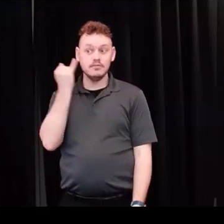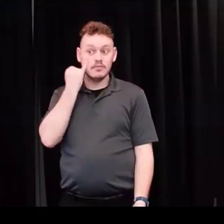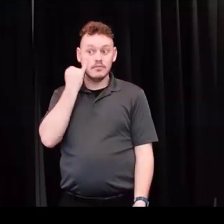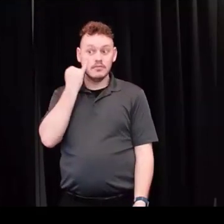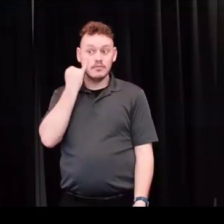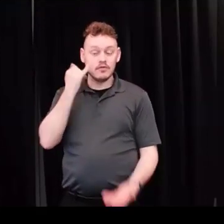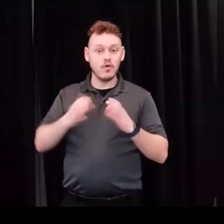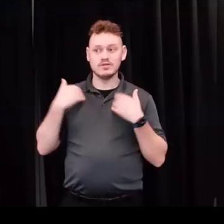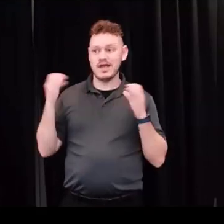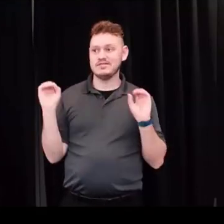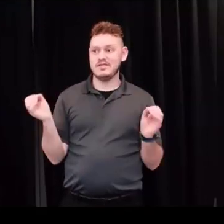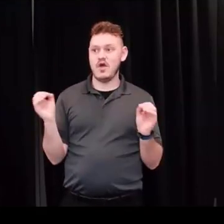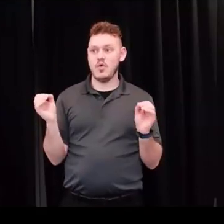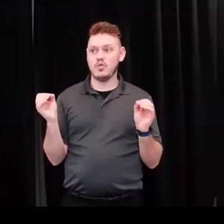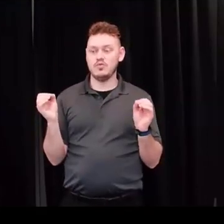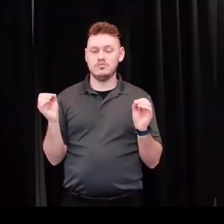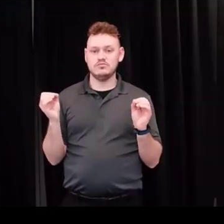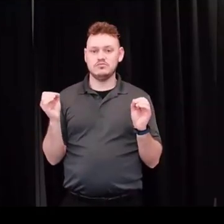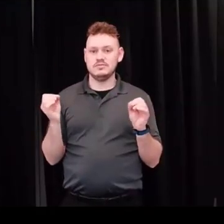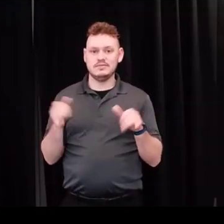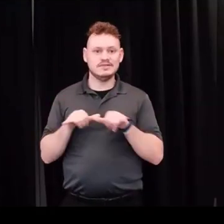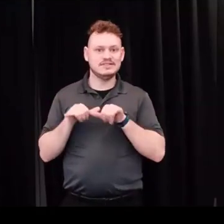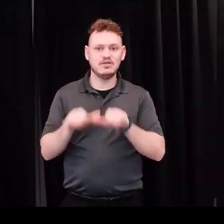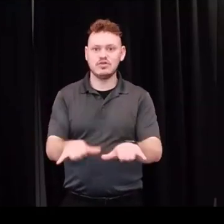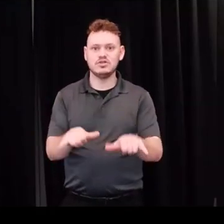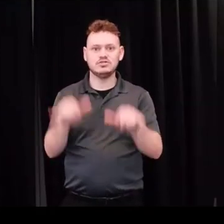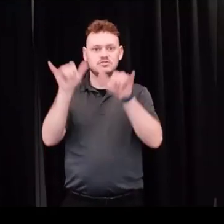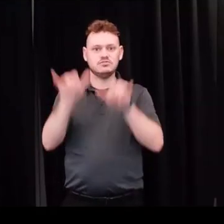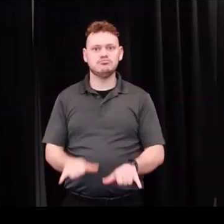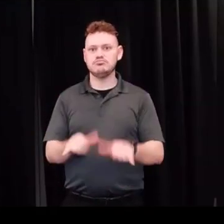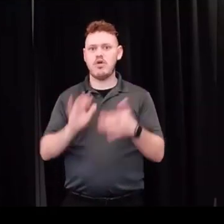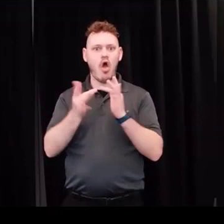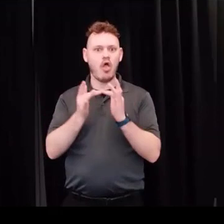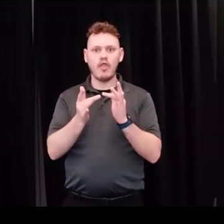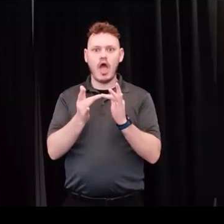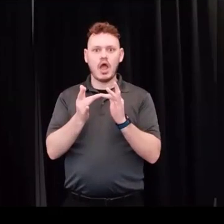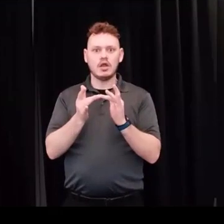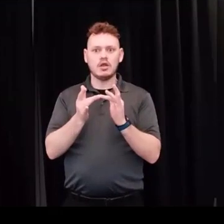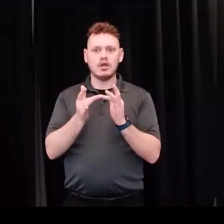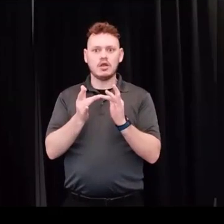any kind of synchronous online component, it's all behind canvas. And if they don't put, you know,